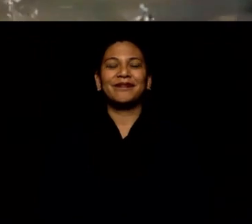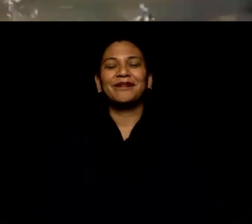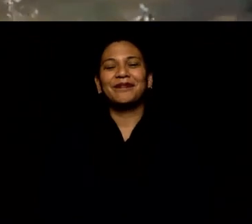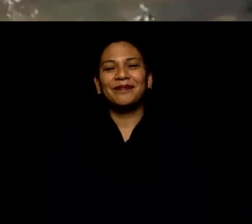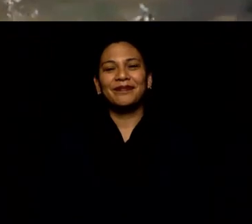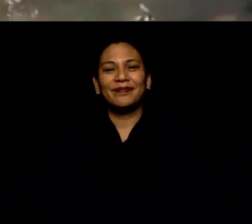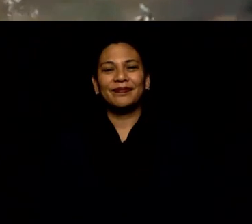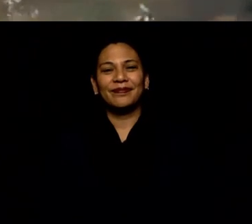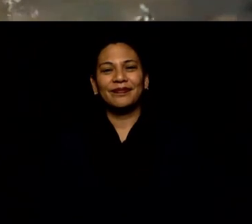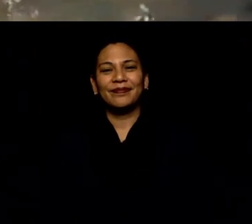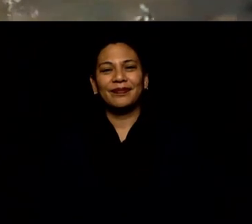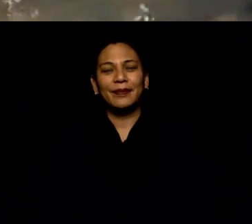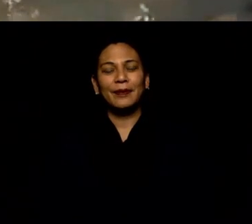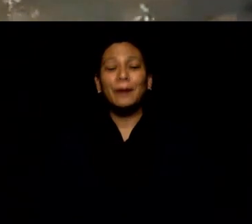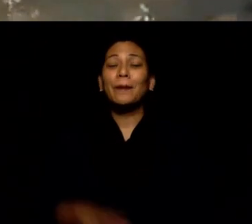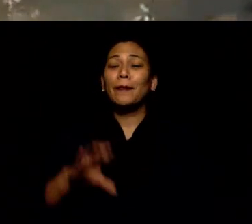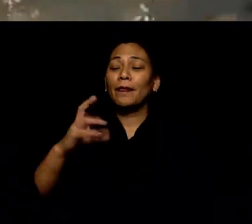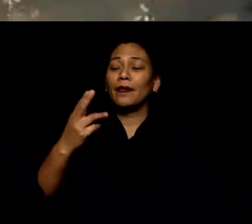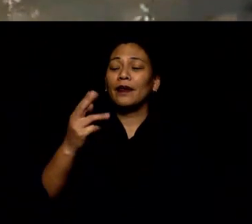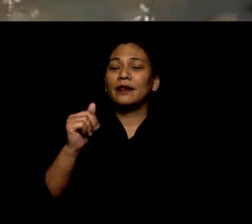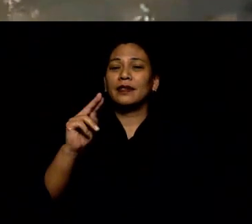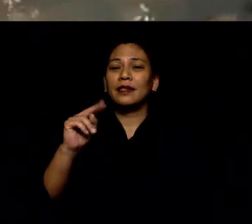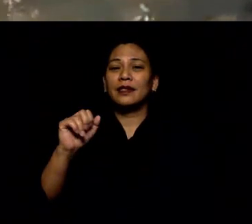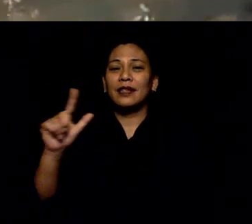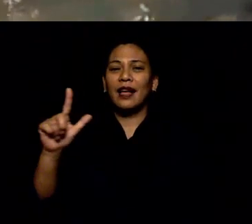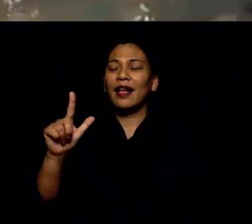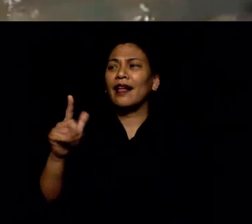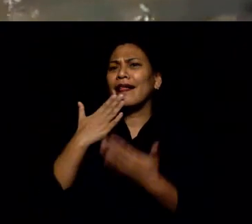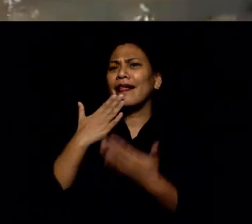I'm back with you, Tom. Thank you for this great presentation.